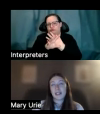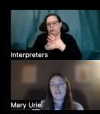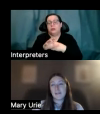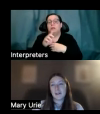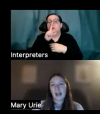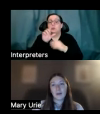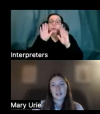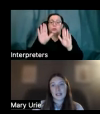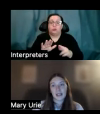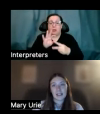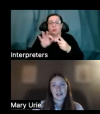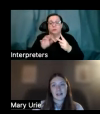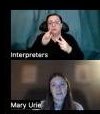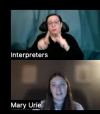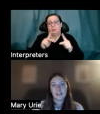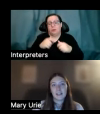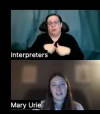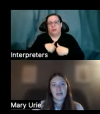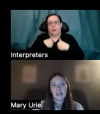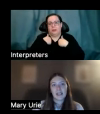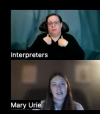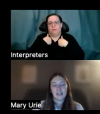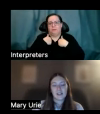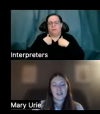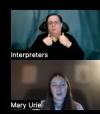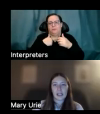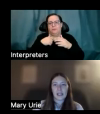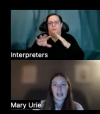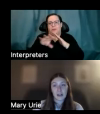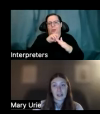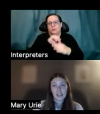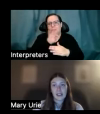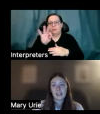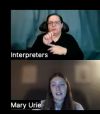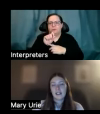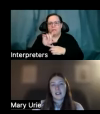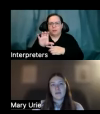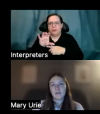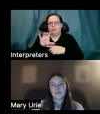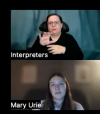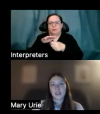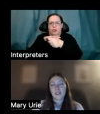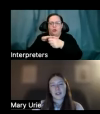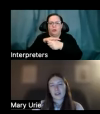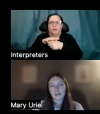live outside of the main like Salt Lake area. Especially if